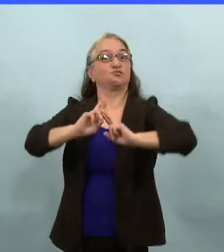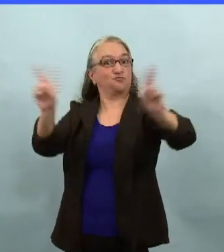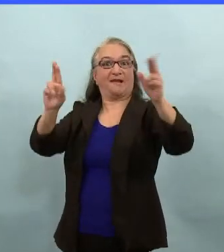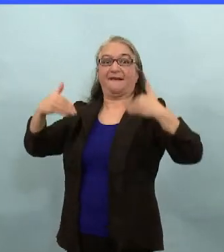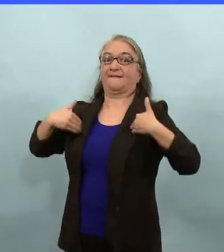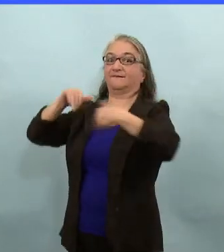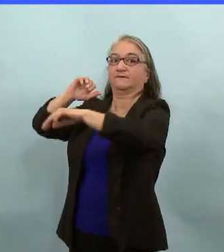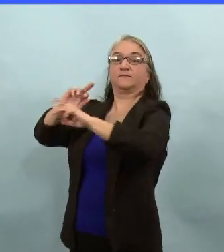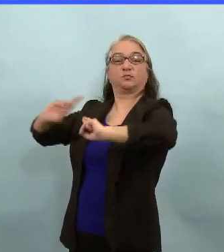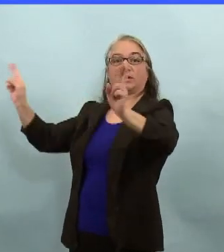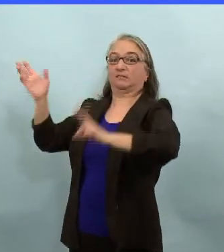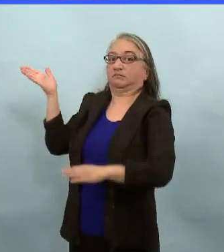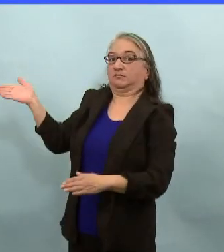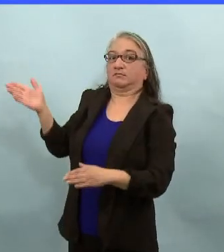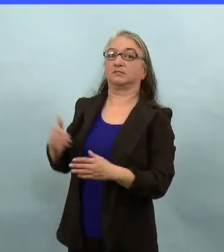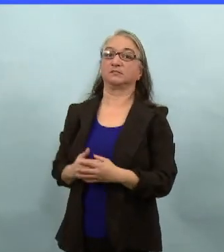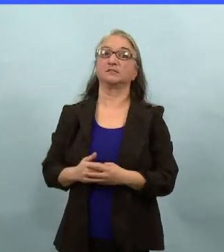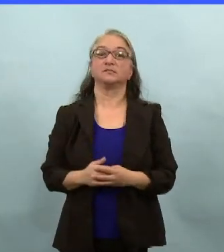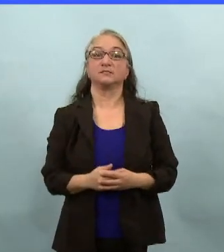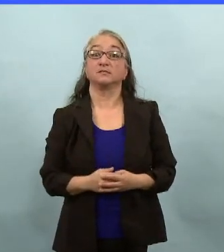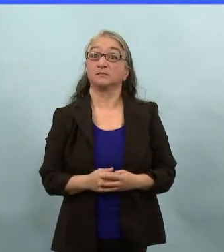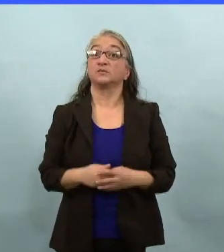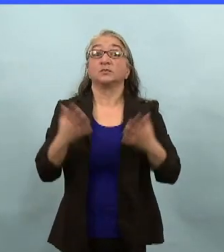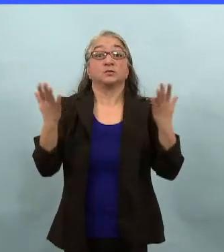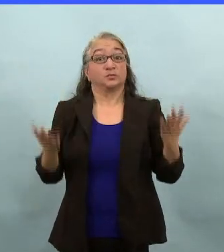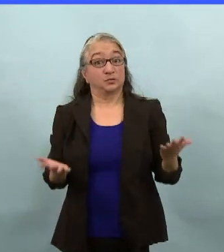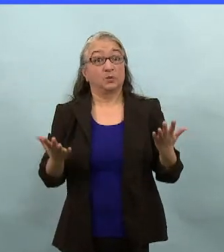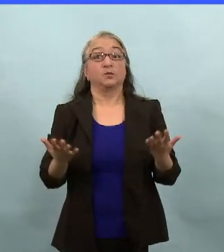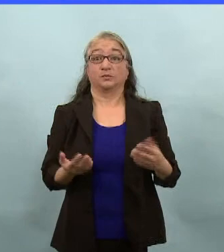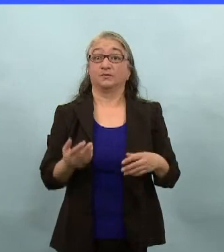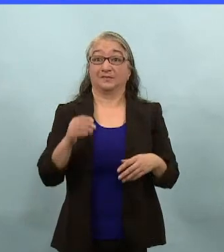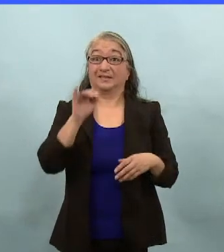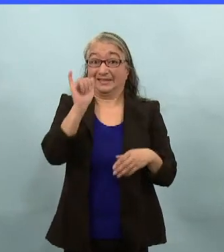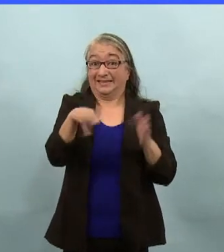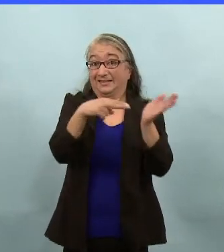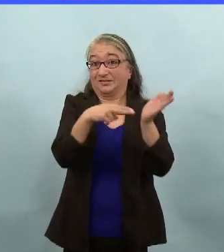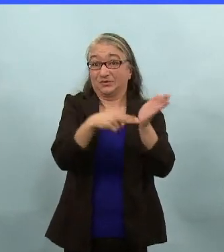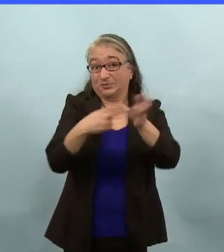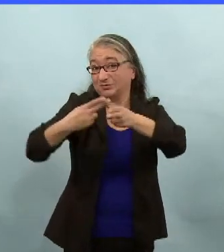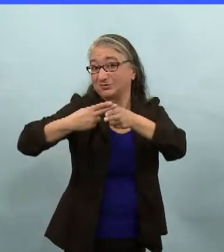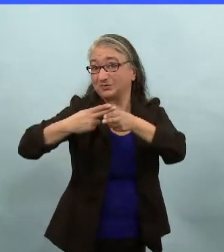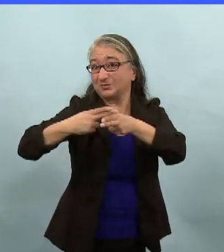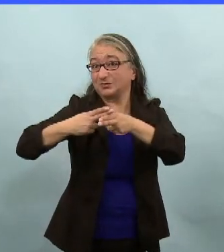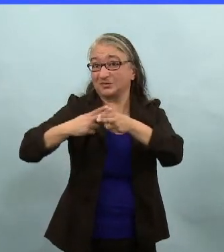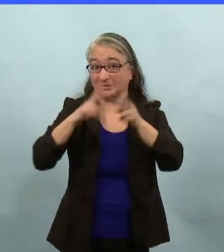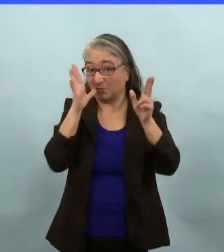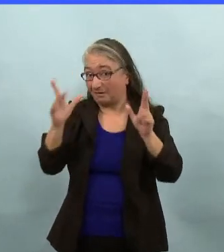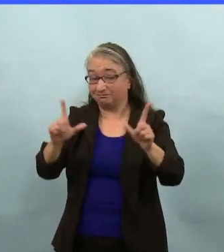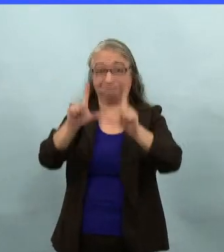the last stage of um getting their licensure and get them into the system we create more capacity